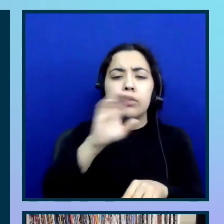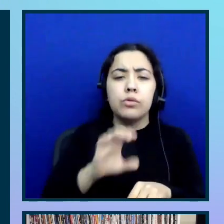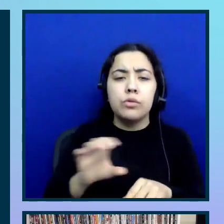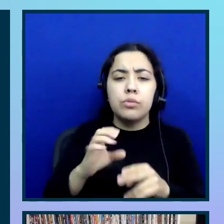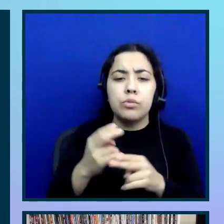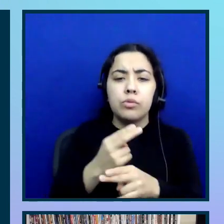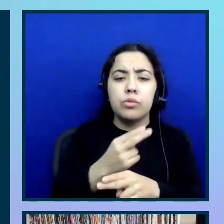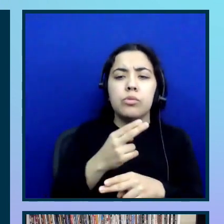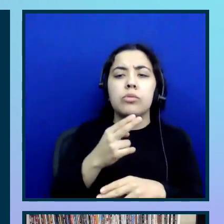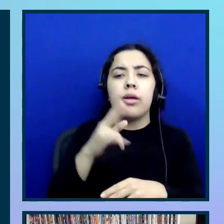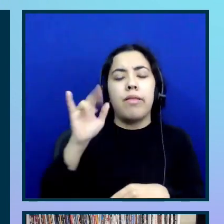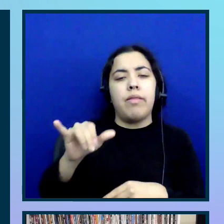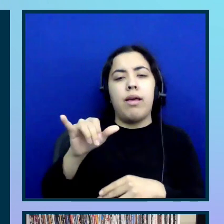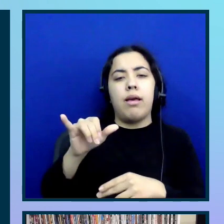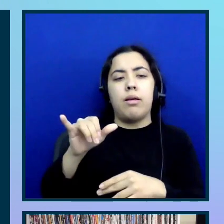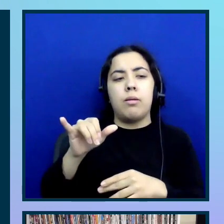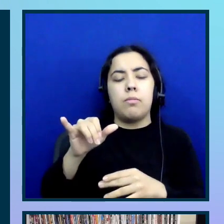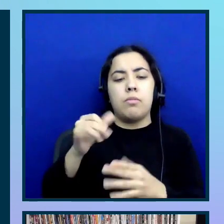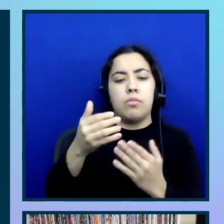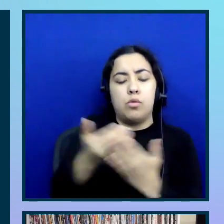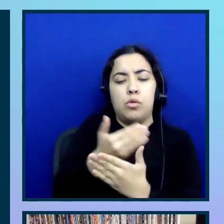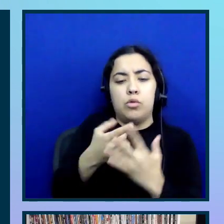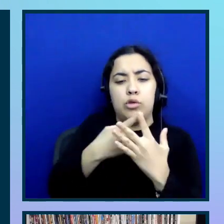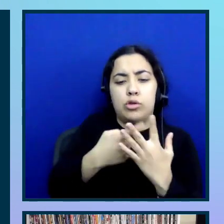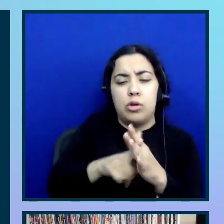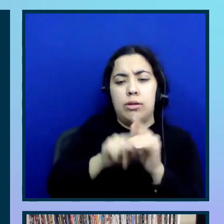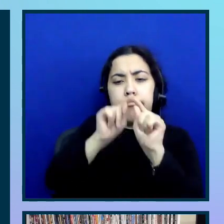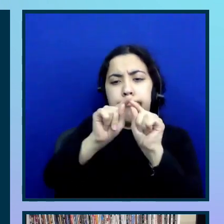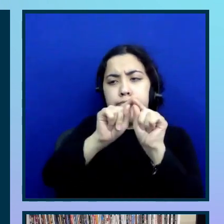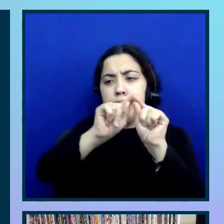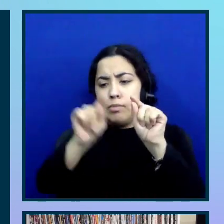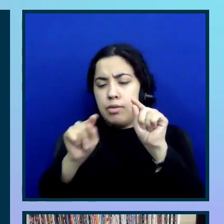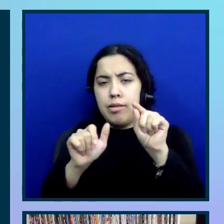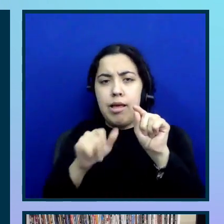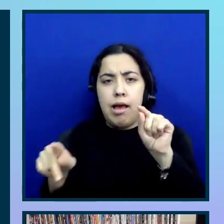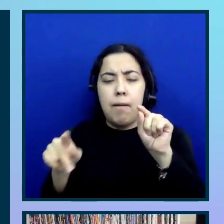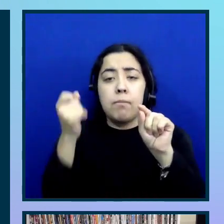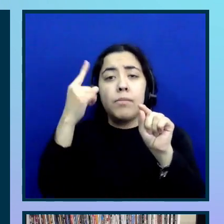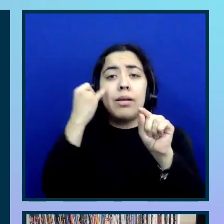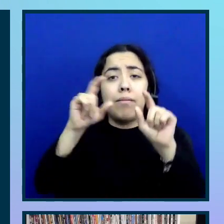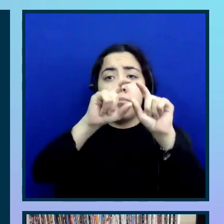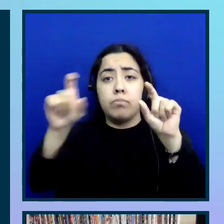to the new starting points in the app. Although ideally, when the heading is in focus,